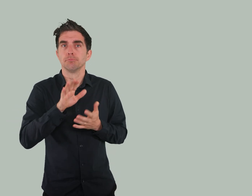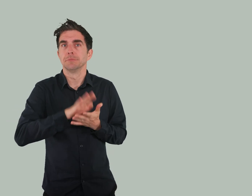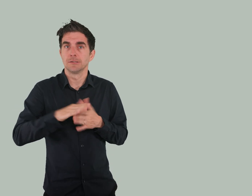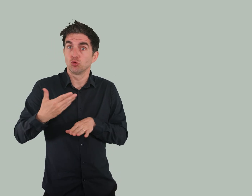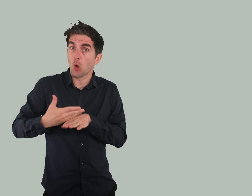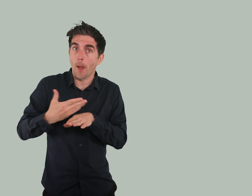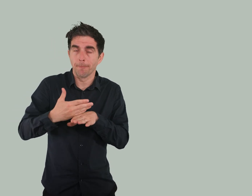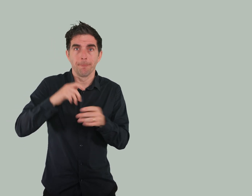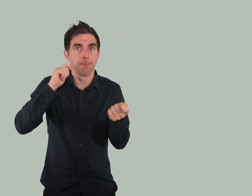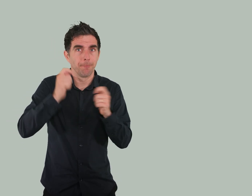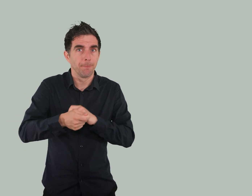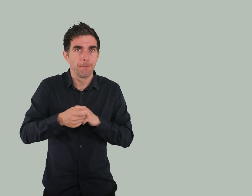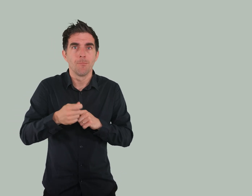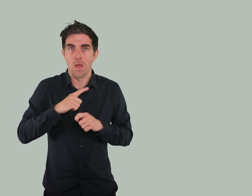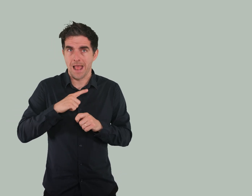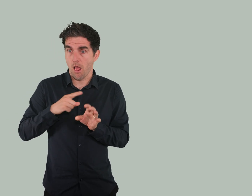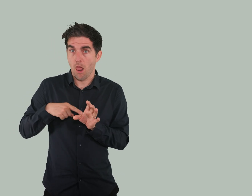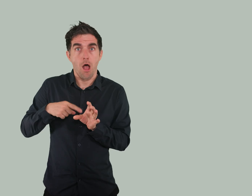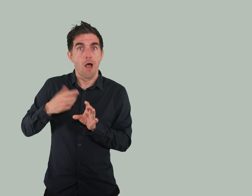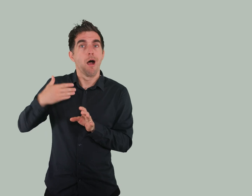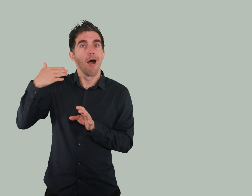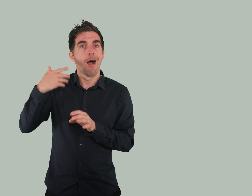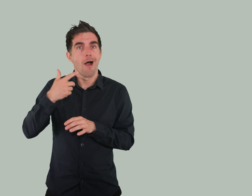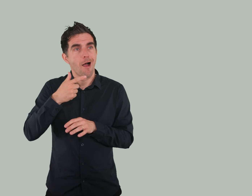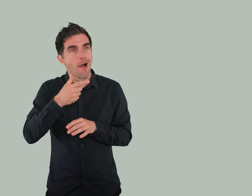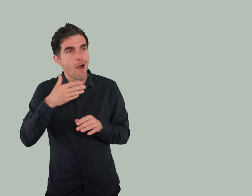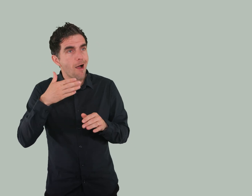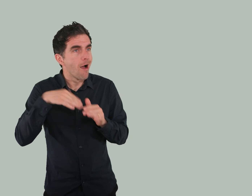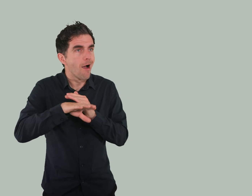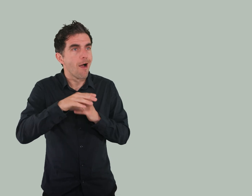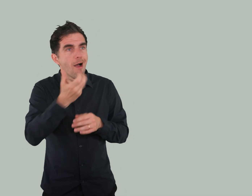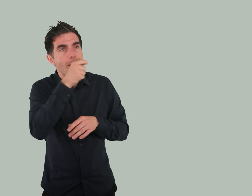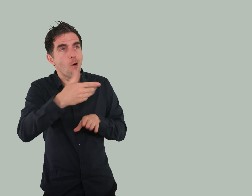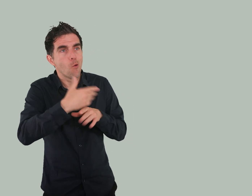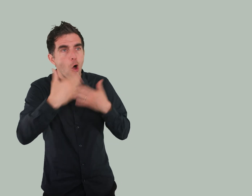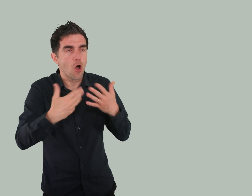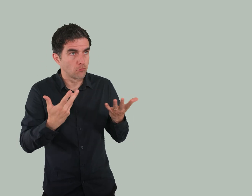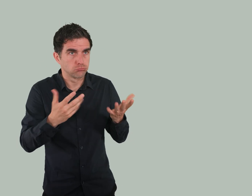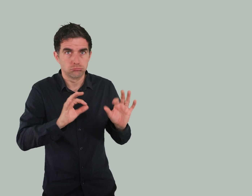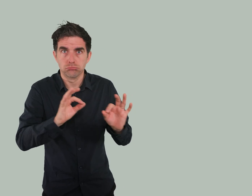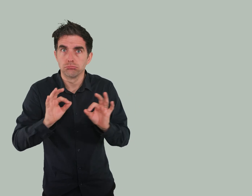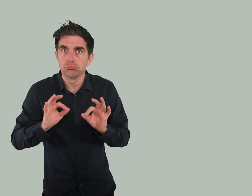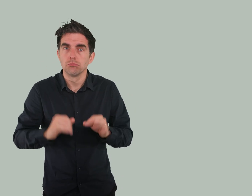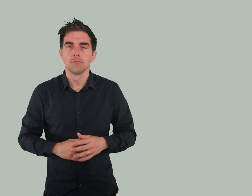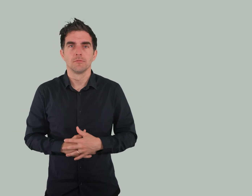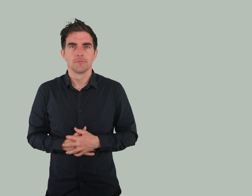is likely to affect the jobs through which many young people have traditionally entered employment.